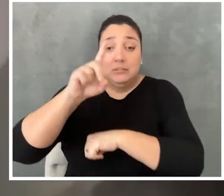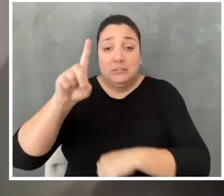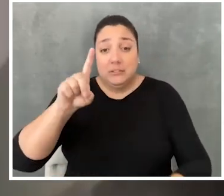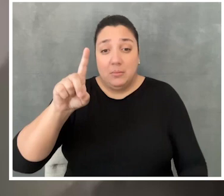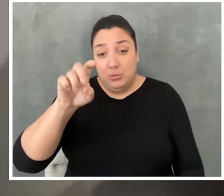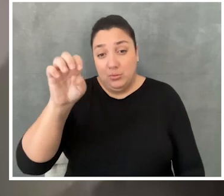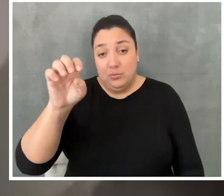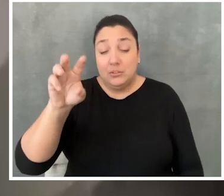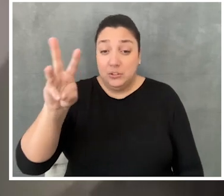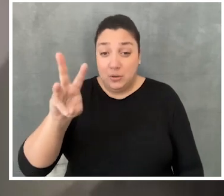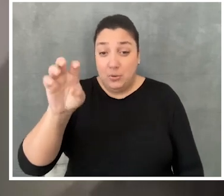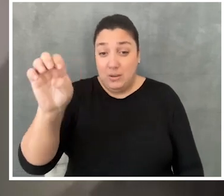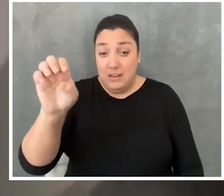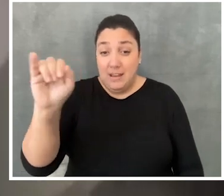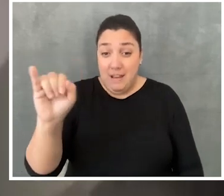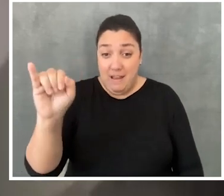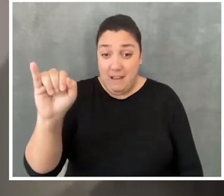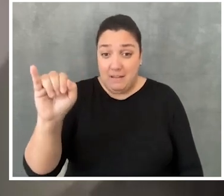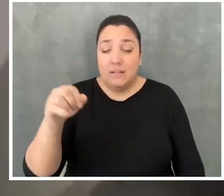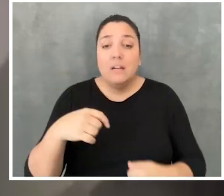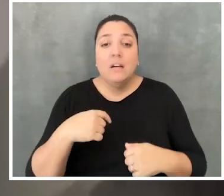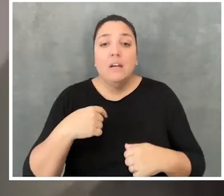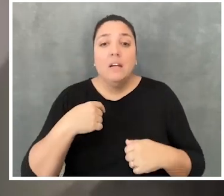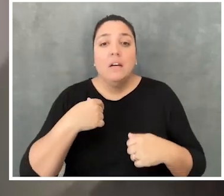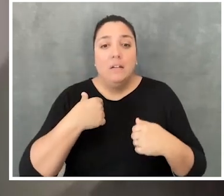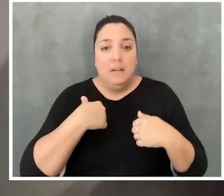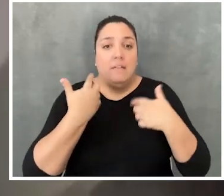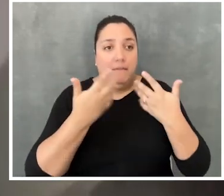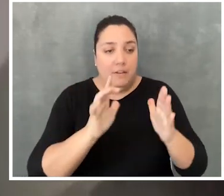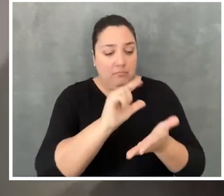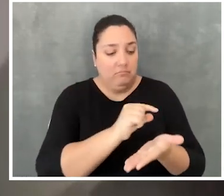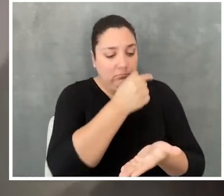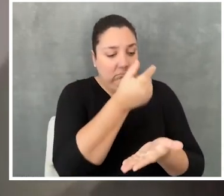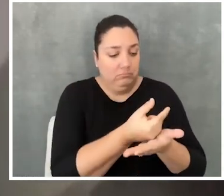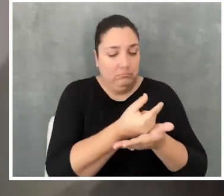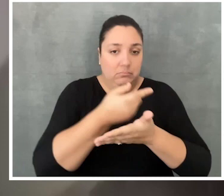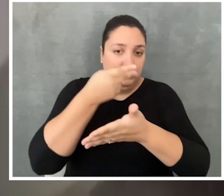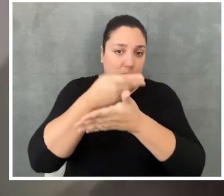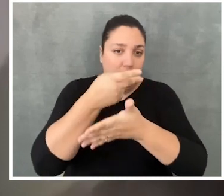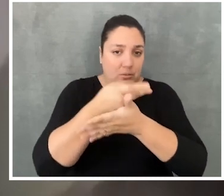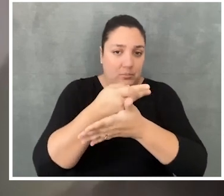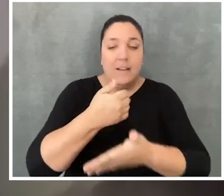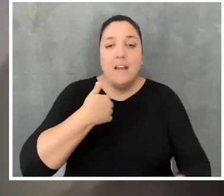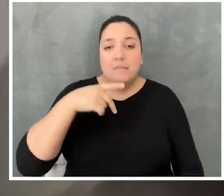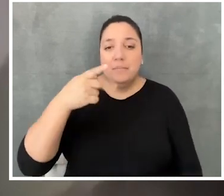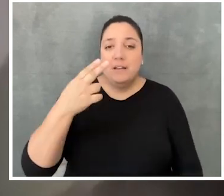after I graduated from graduate school with my PhD in disability studies,